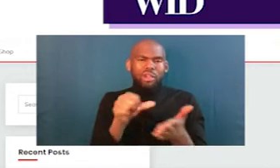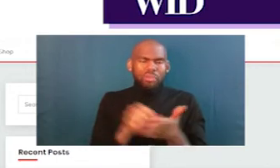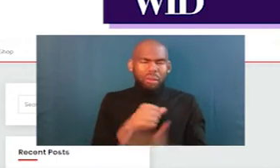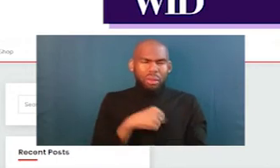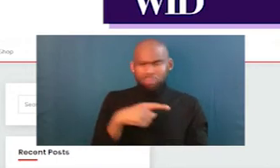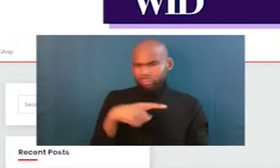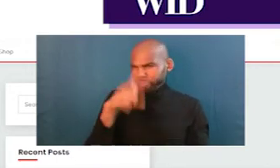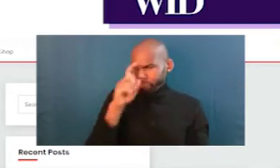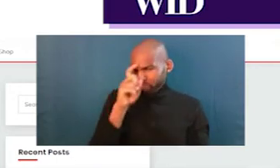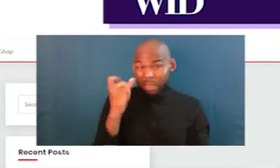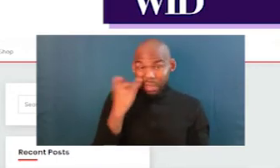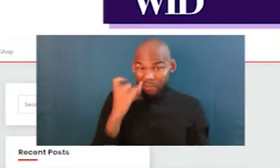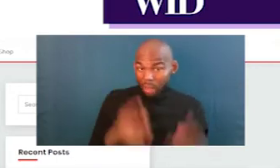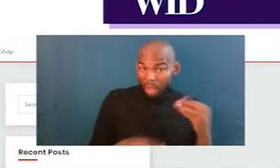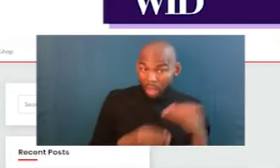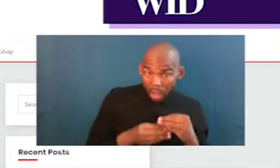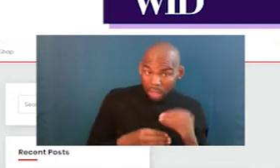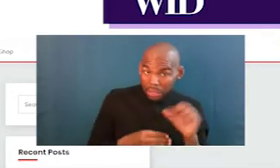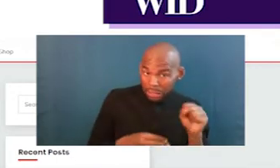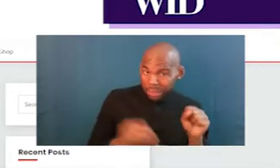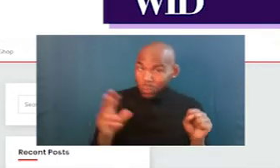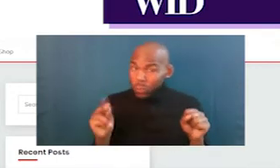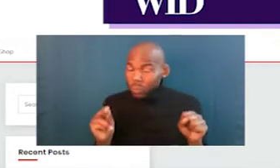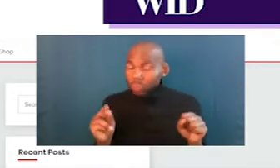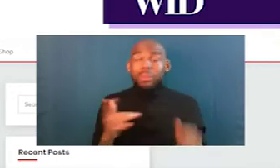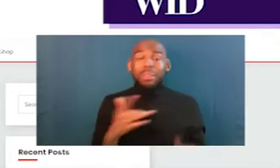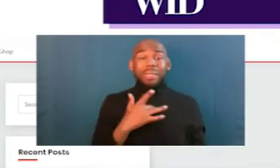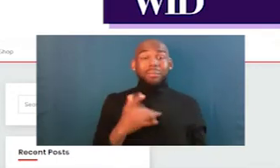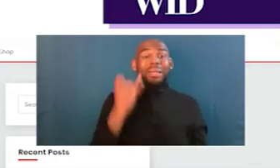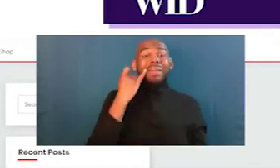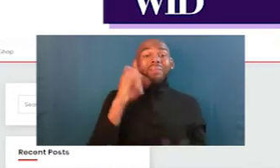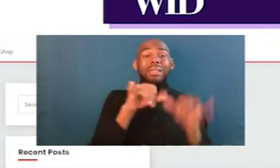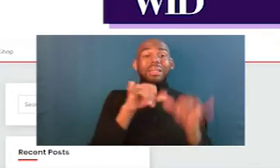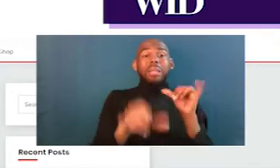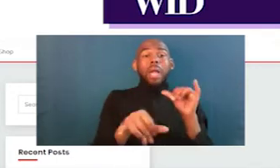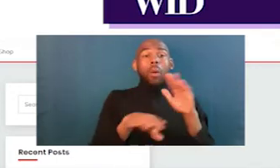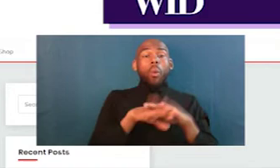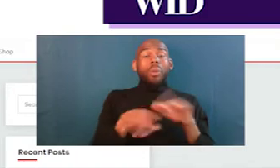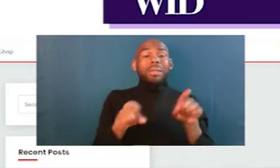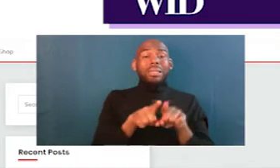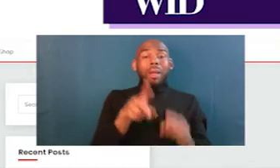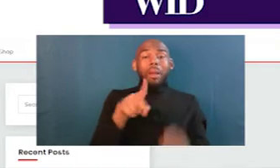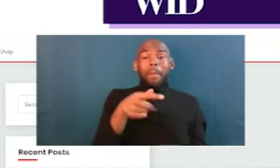wonder whether it was added or not, and typically if it stays on the same page, you click add